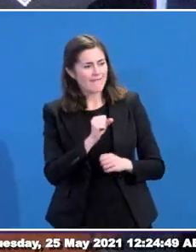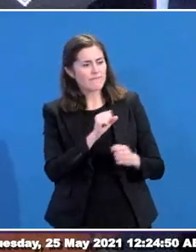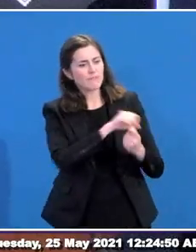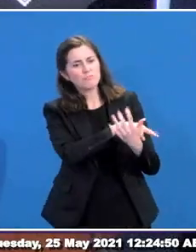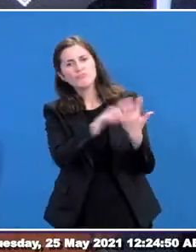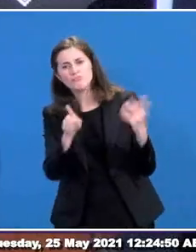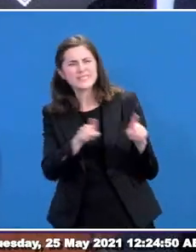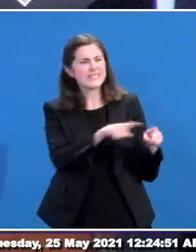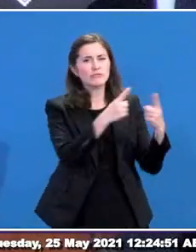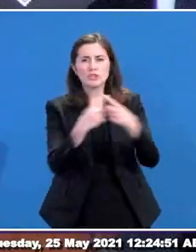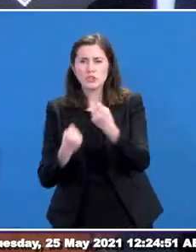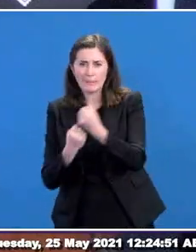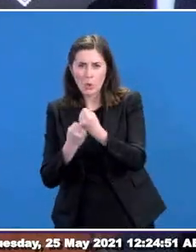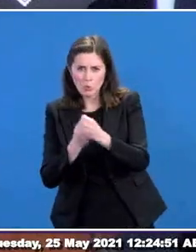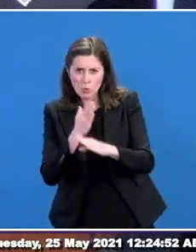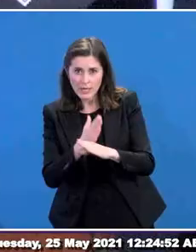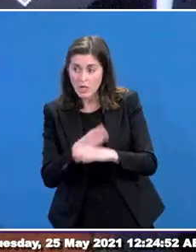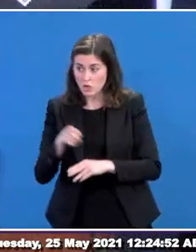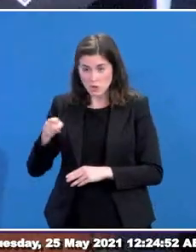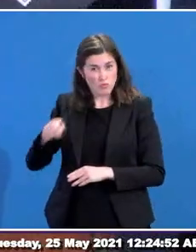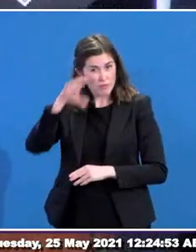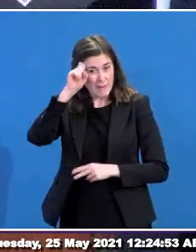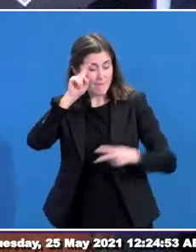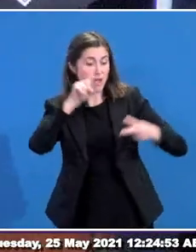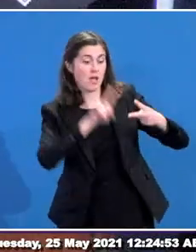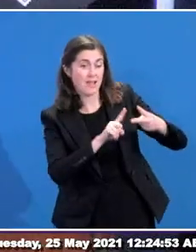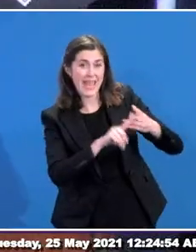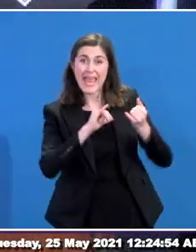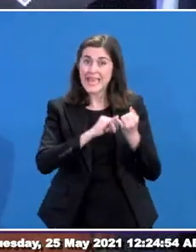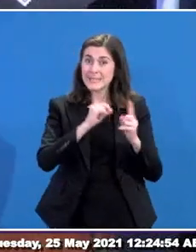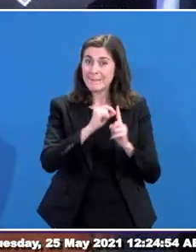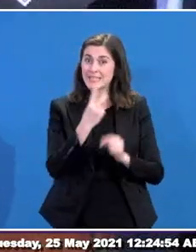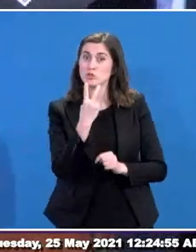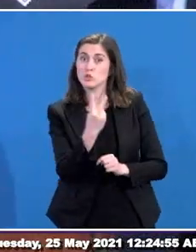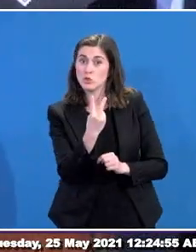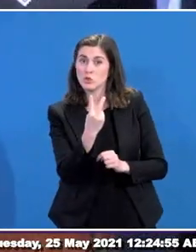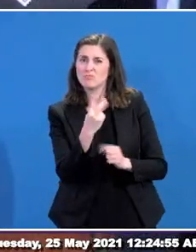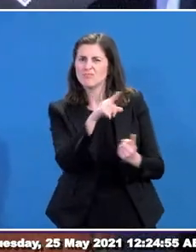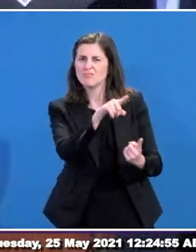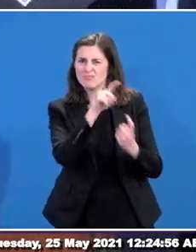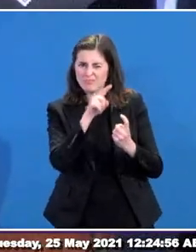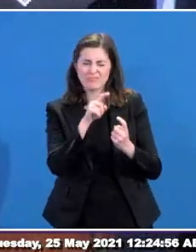But you also remember SP2 and he was hired to work in the house in early 2018.